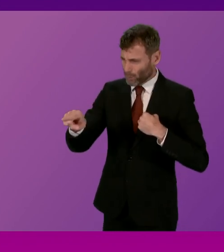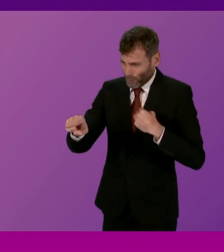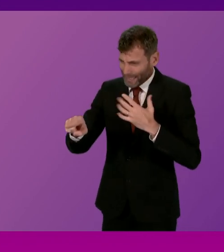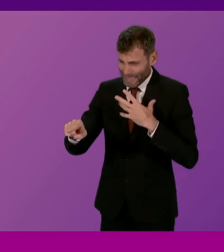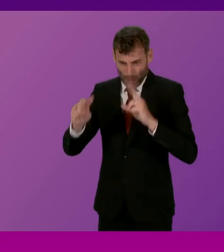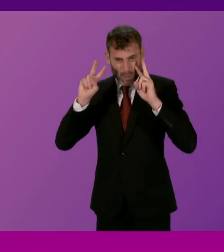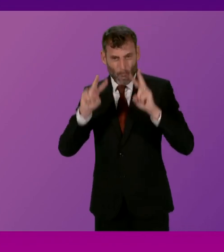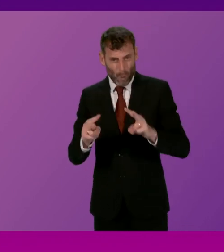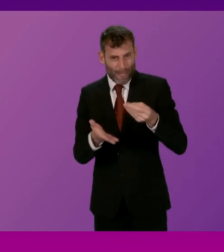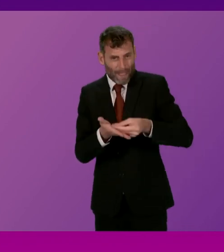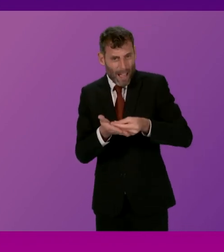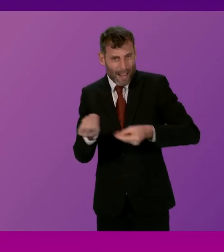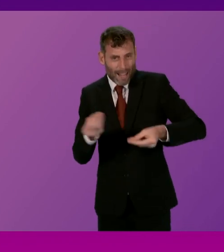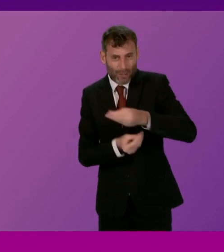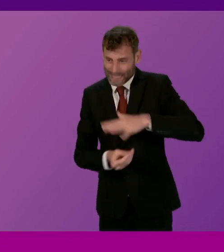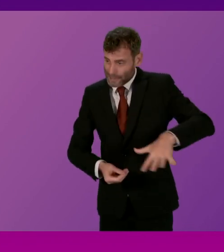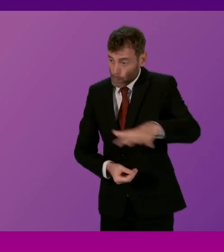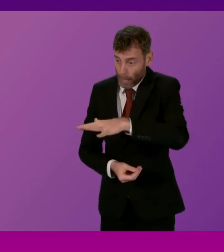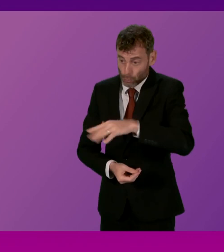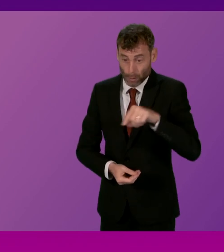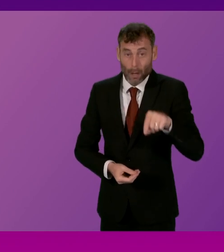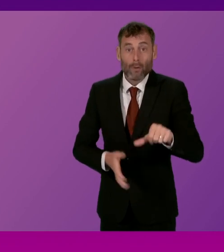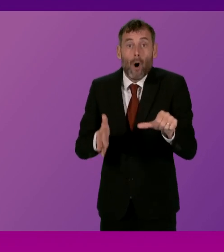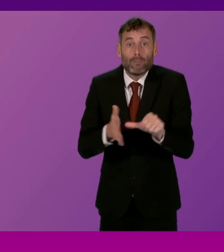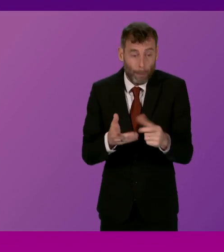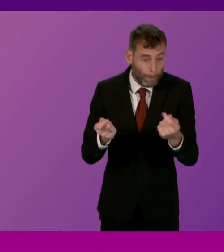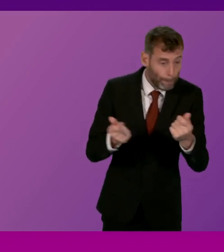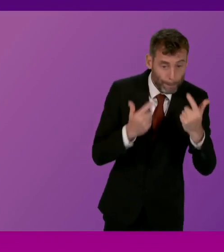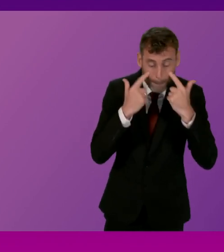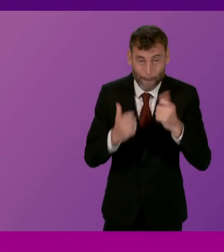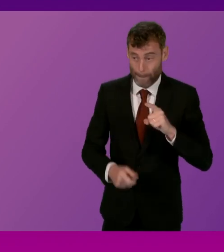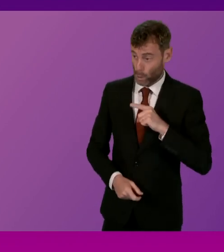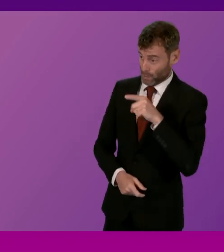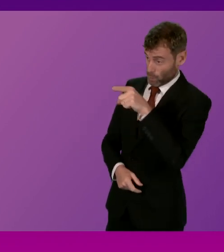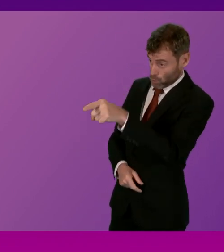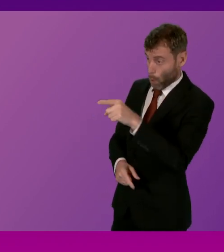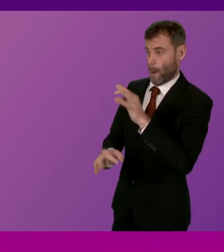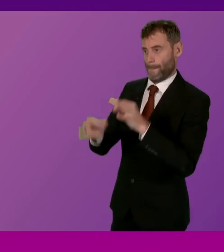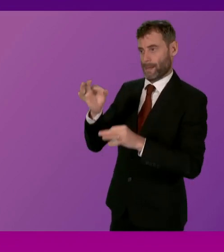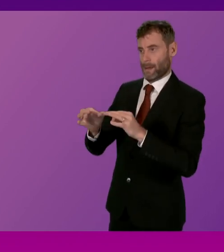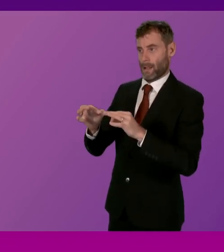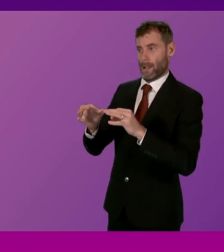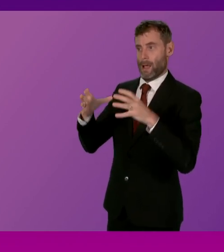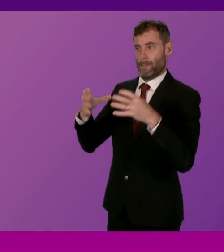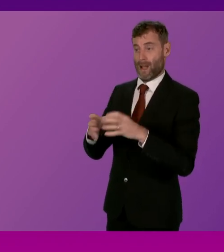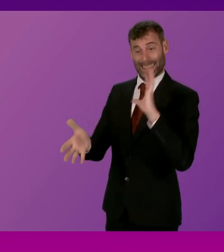does he never reflect on who the architects of those have been? His party has been the architect, through its decimation of the public finances, and,